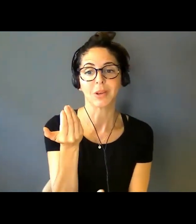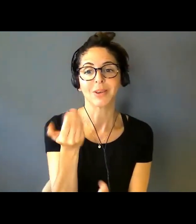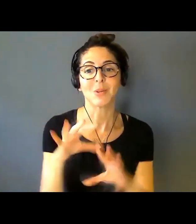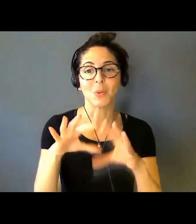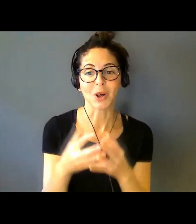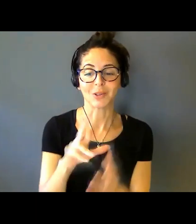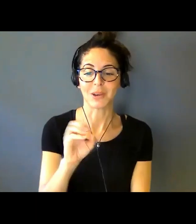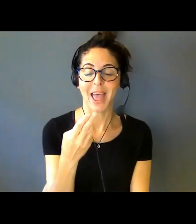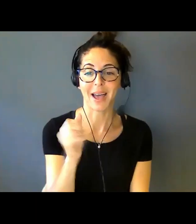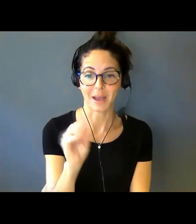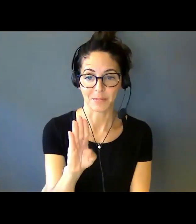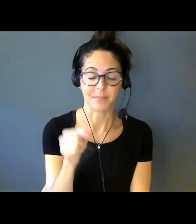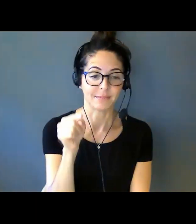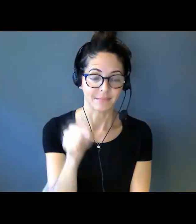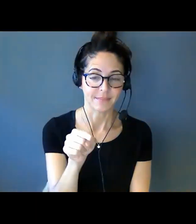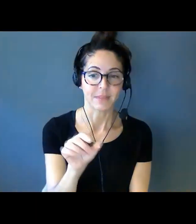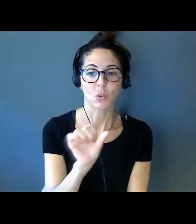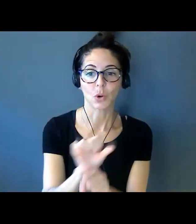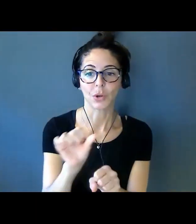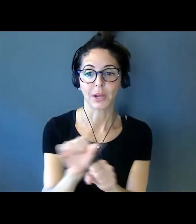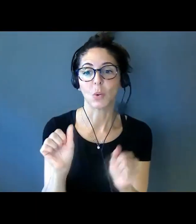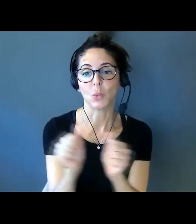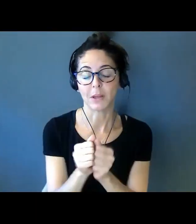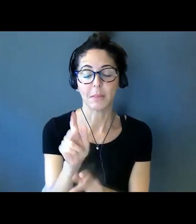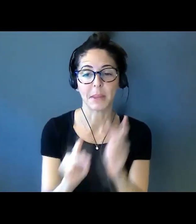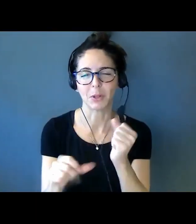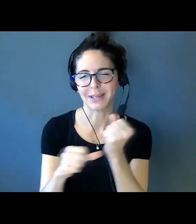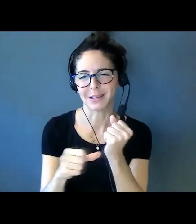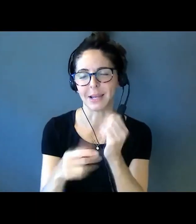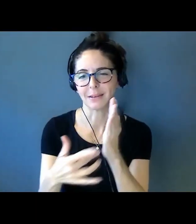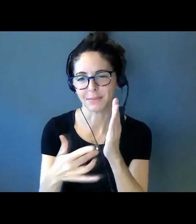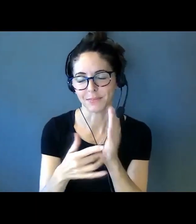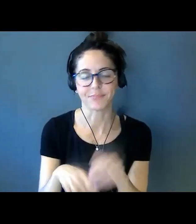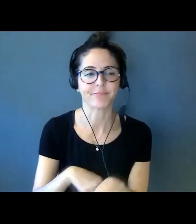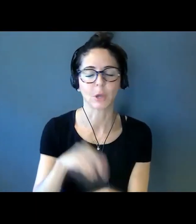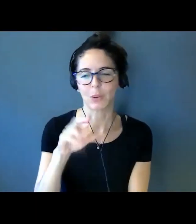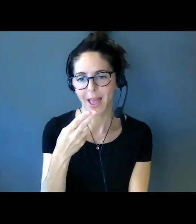working with people with assistive technology within rehabilitation. So I'm involved in